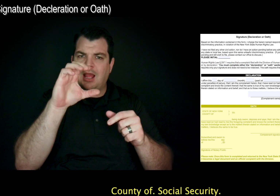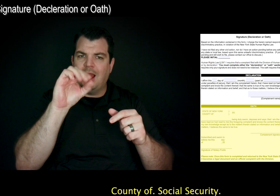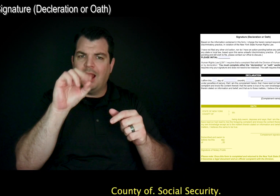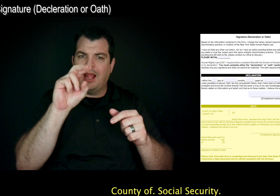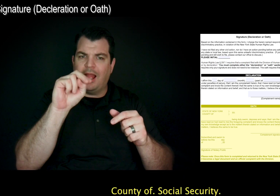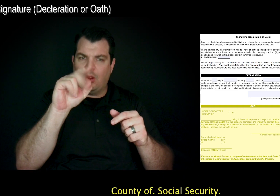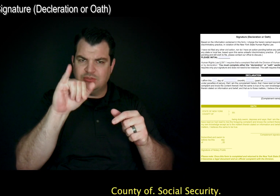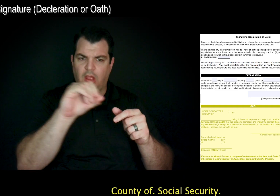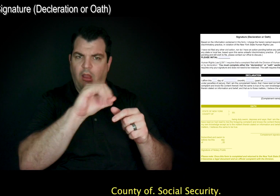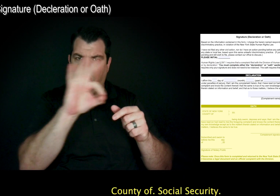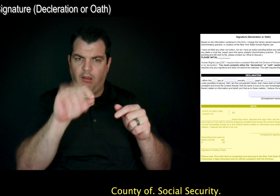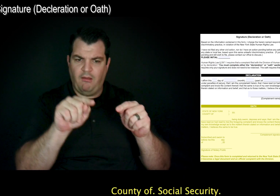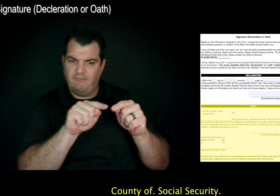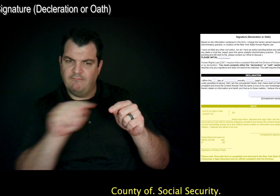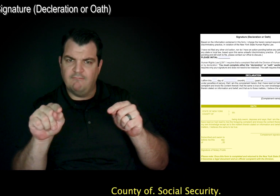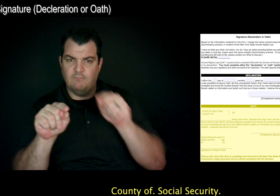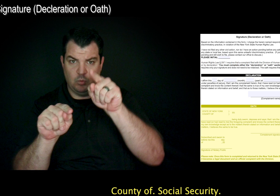County of. Social Security.